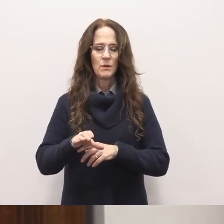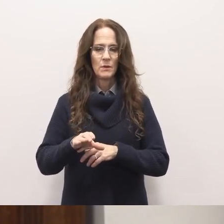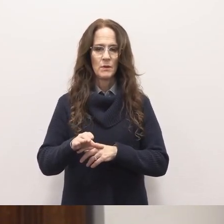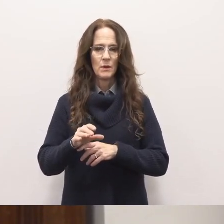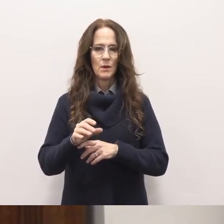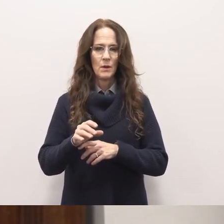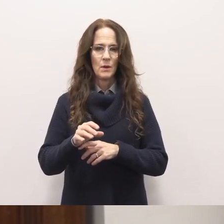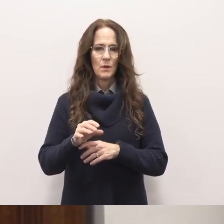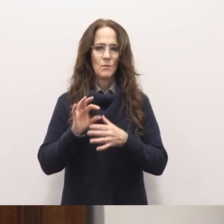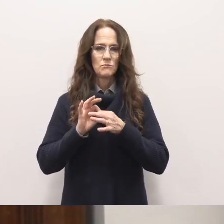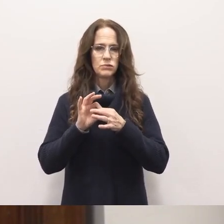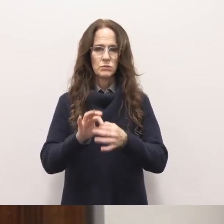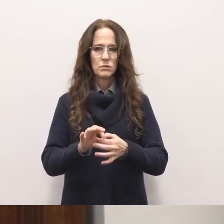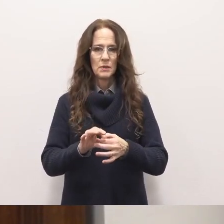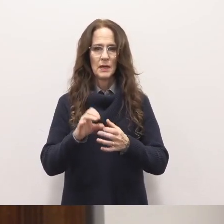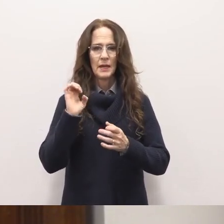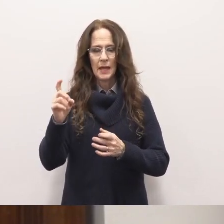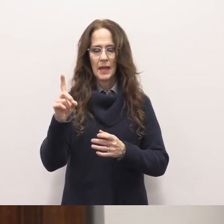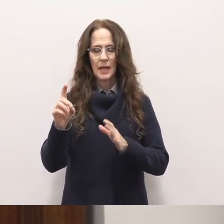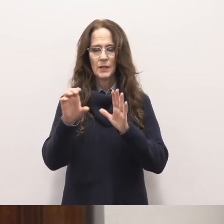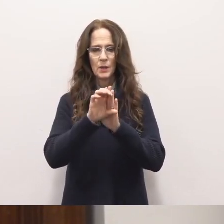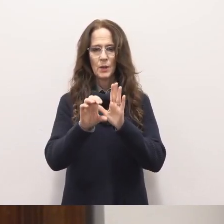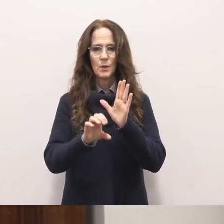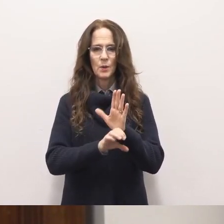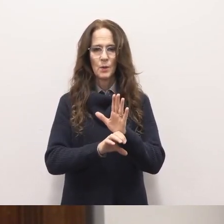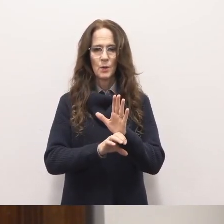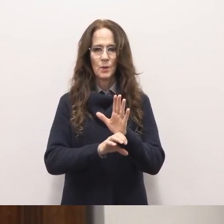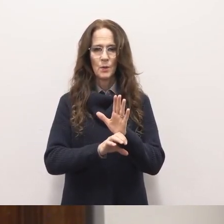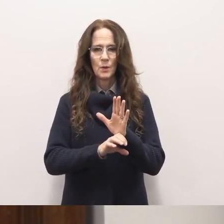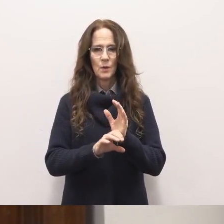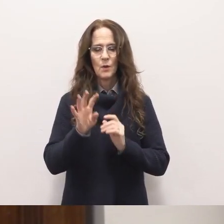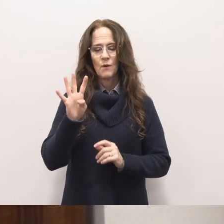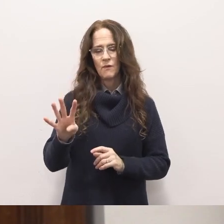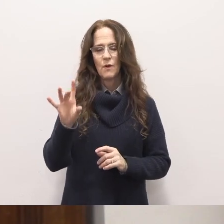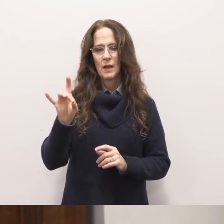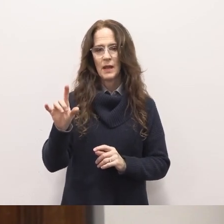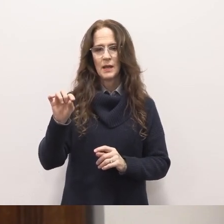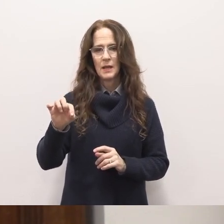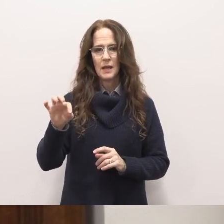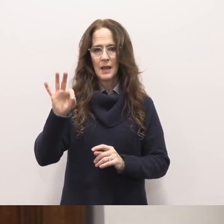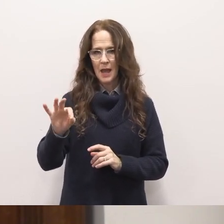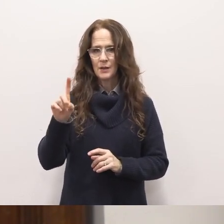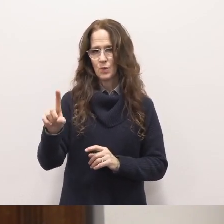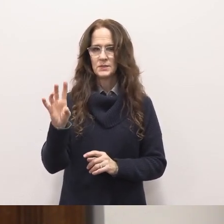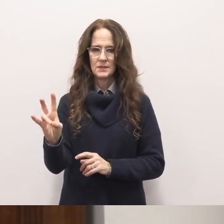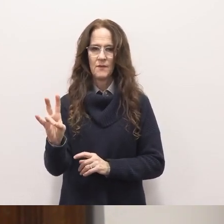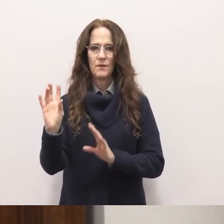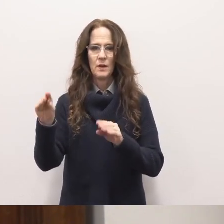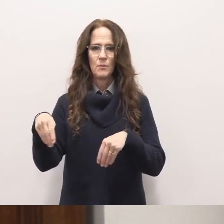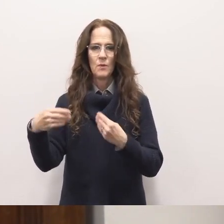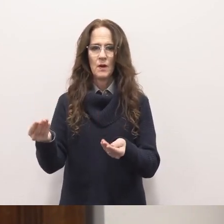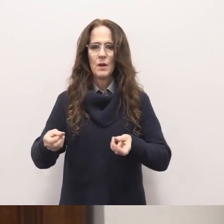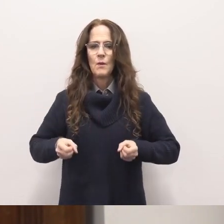to Education Code Section 48917 and provide an opportunity for the student